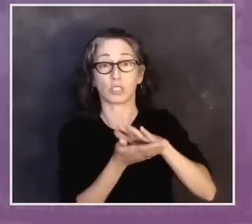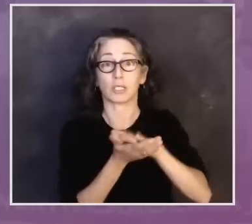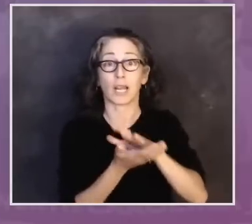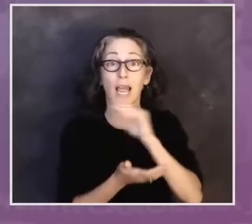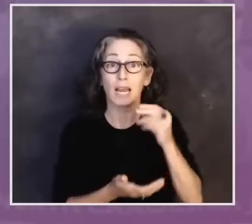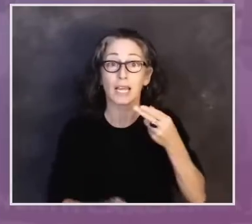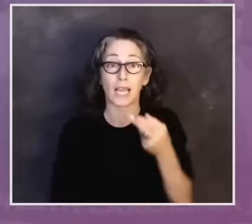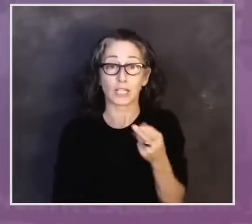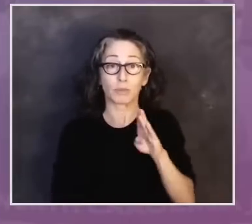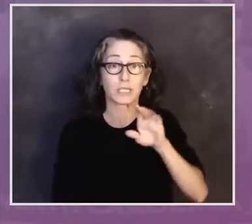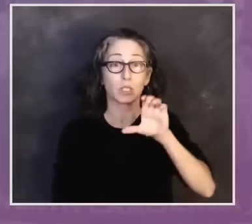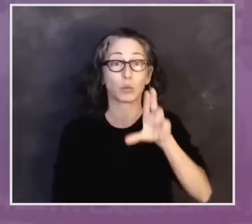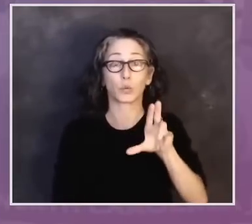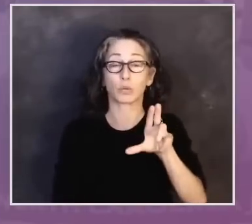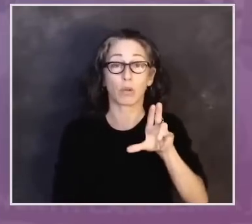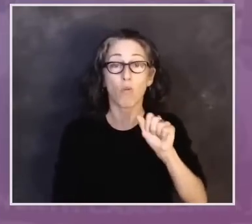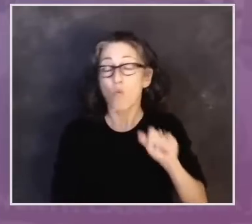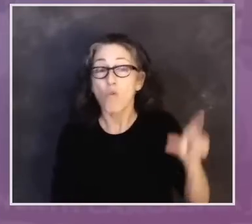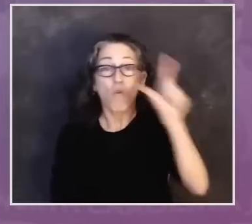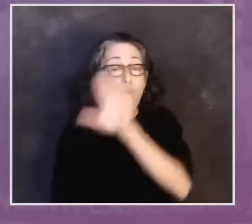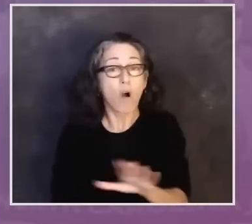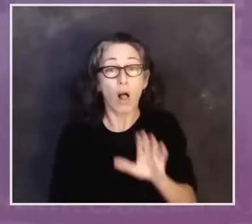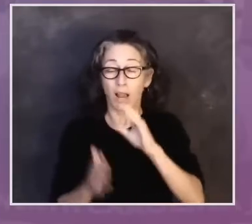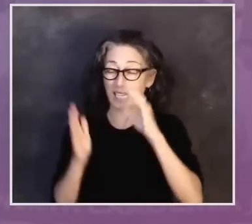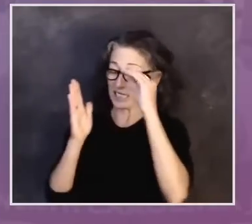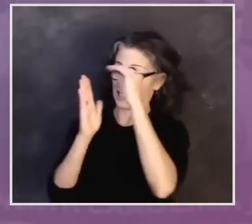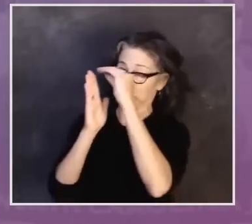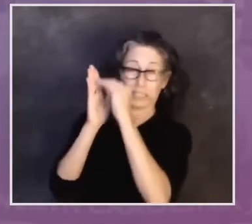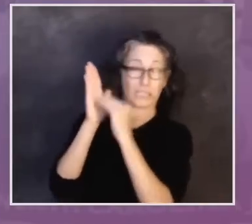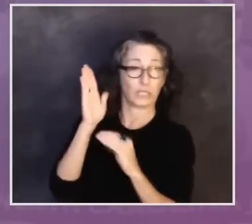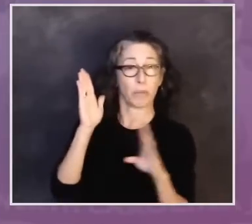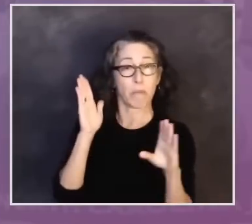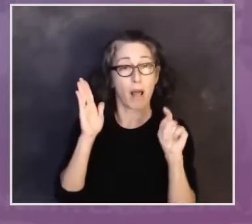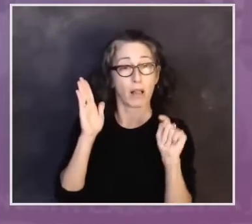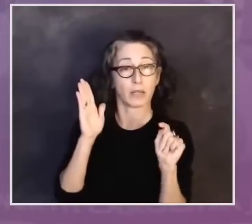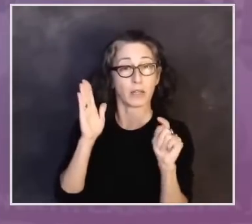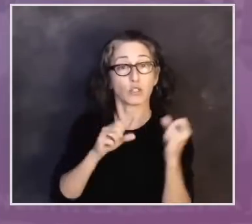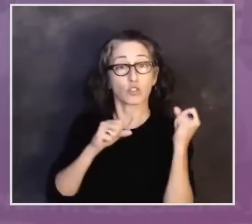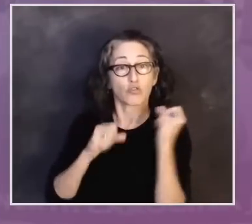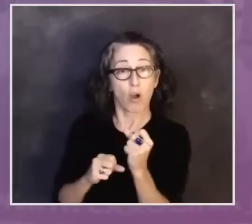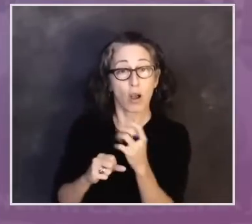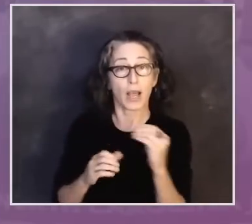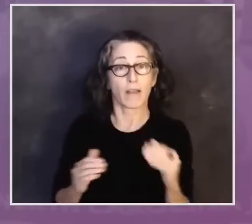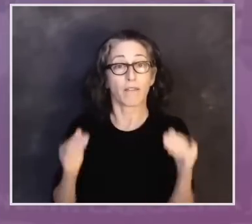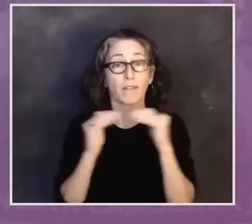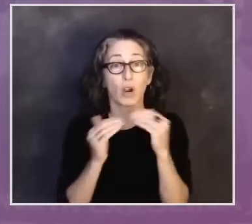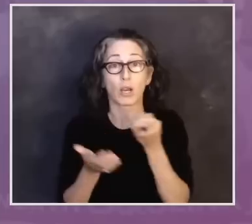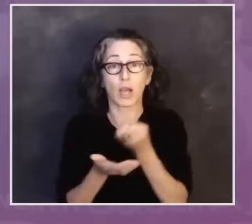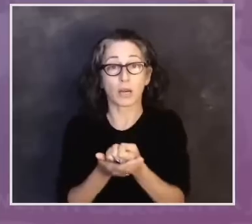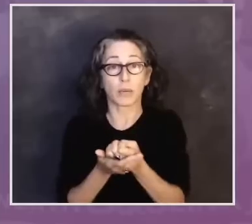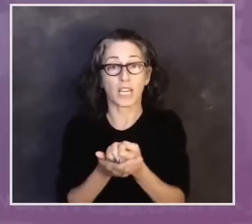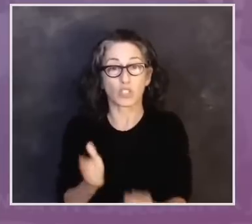JUSTICE REFORM ARE ON THE BALLOT. AFFORDABLE HOUSING AND EDUCATION, INCLUDING HBCU'S,